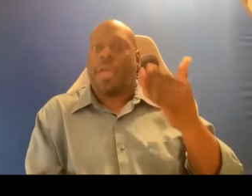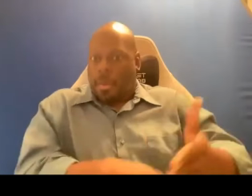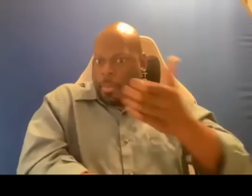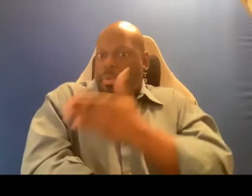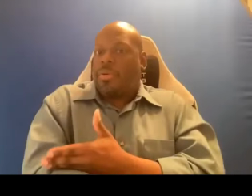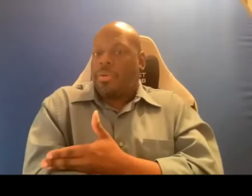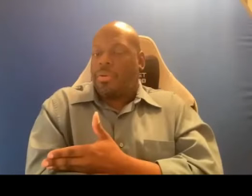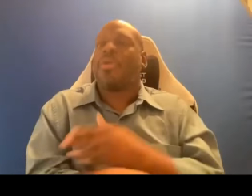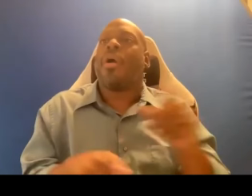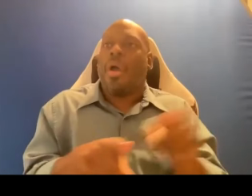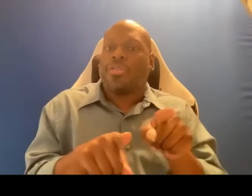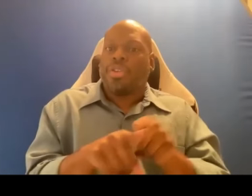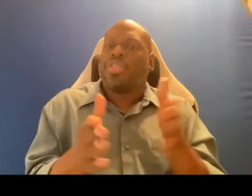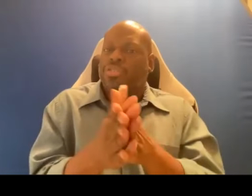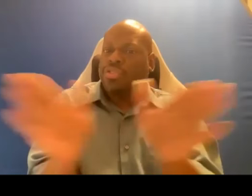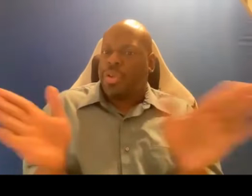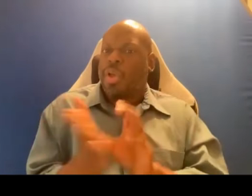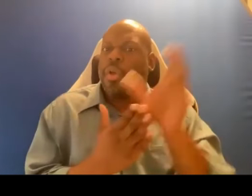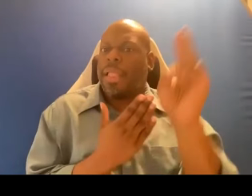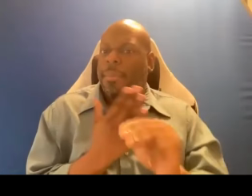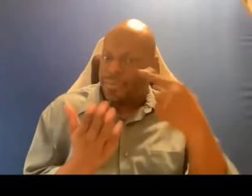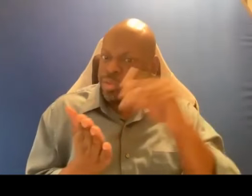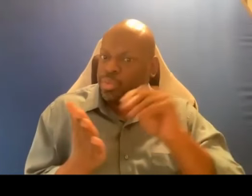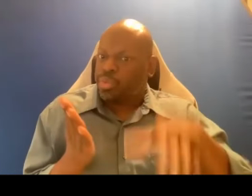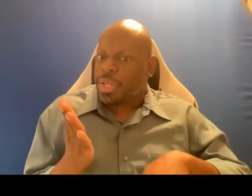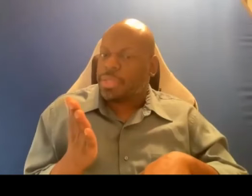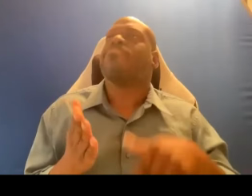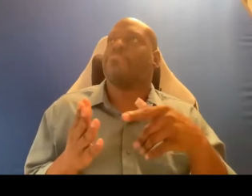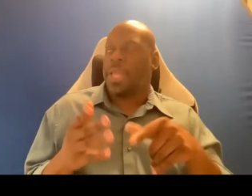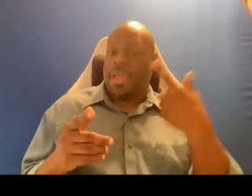to gain the skills and experiences that prepare them to successfully transition to adult life.